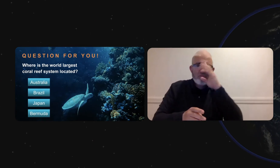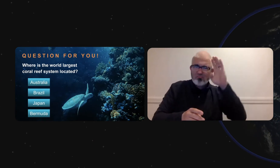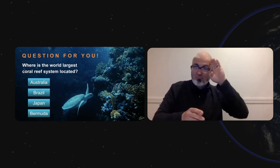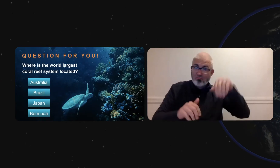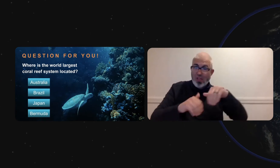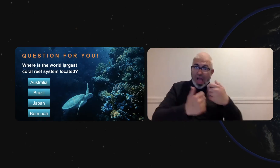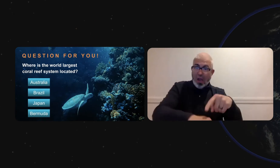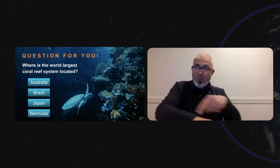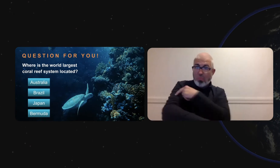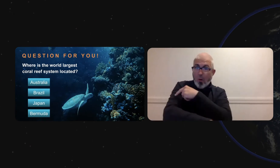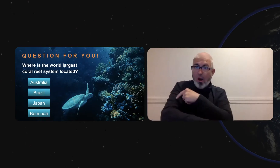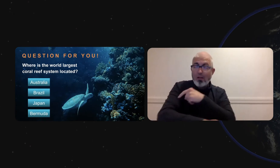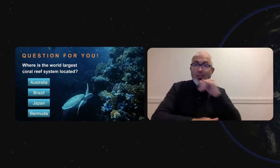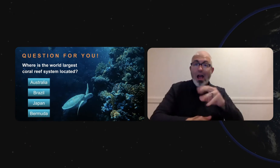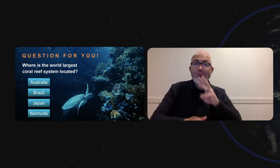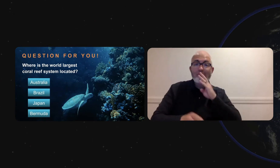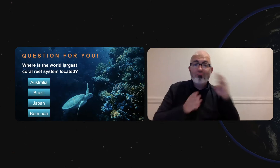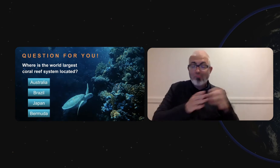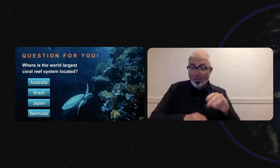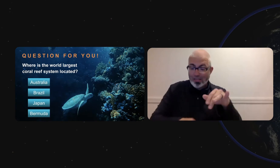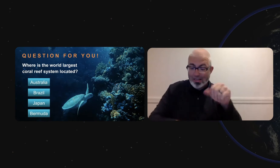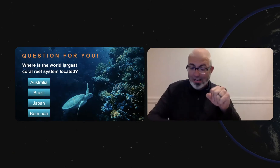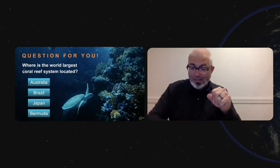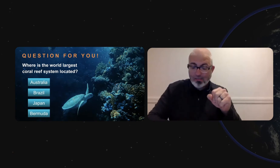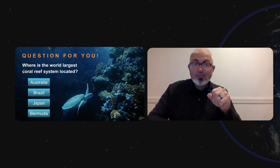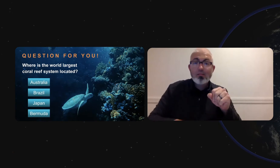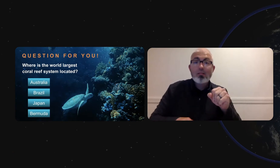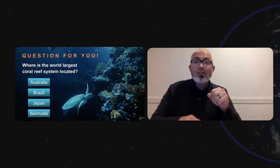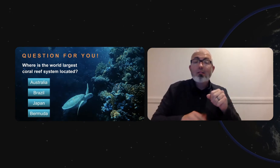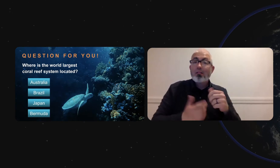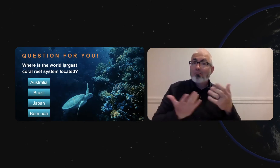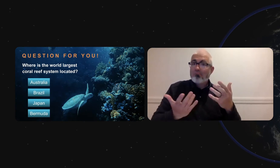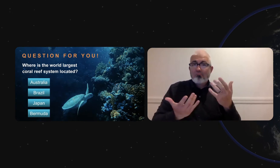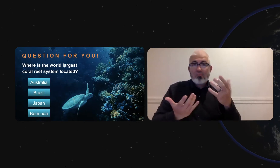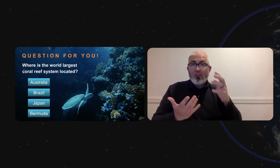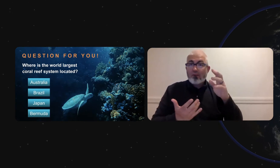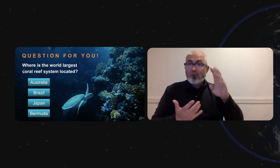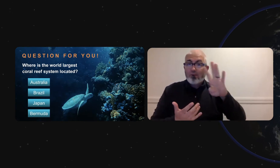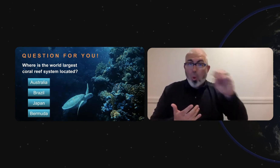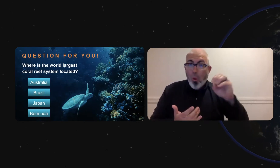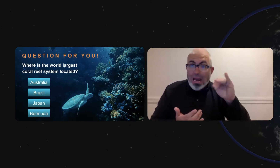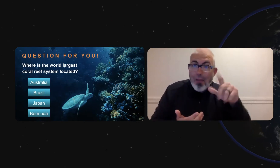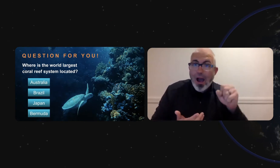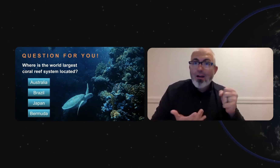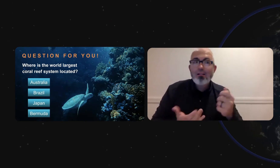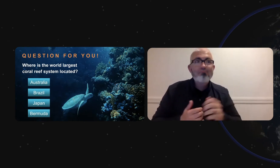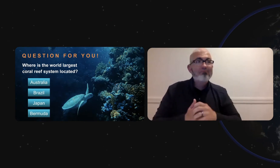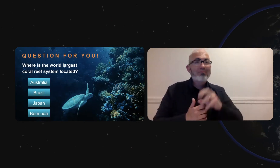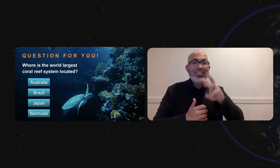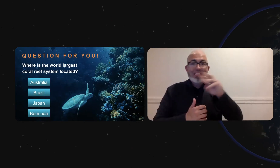There's a basin before where it starts.